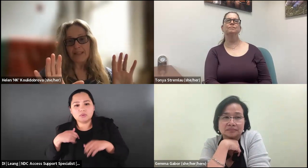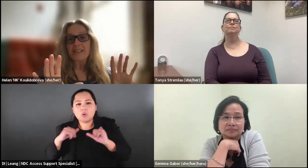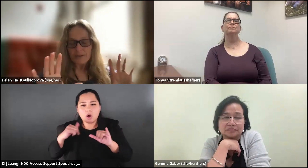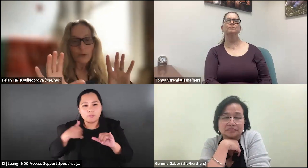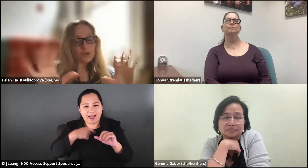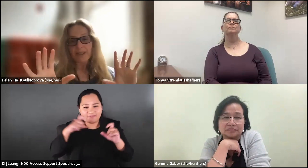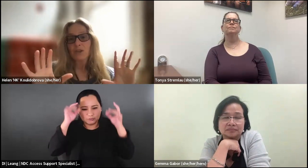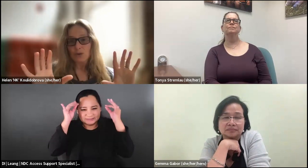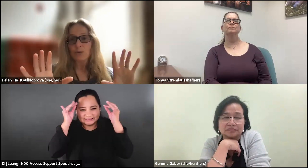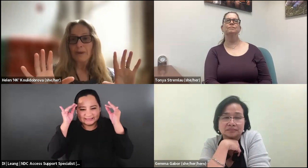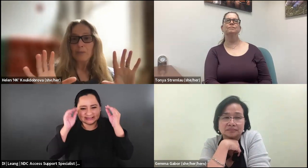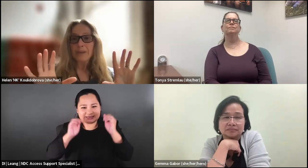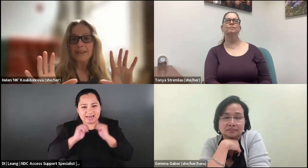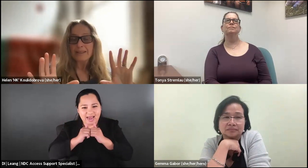That's the first thing to do, in my opinion.